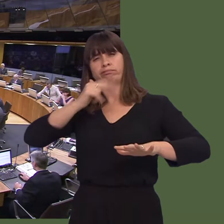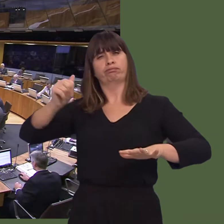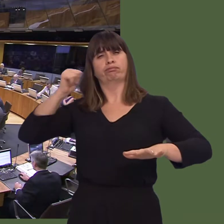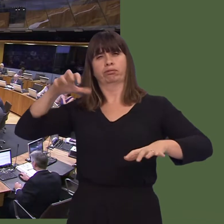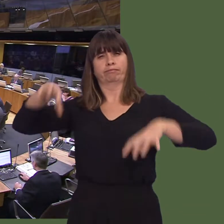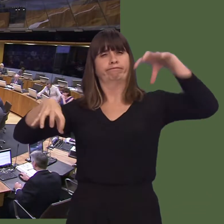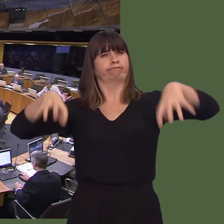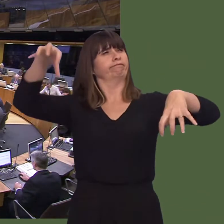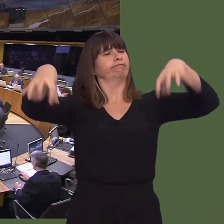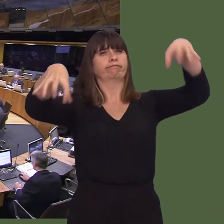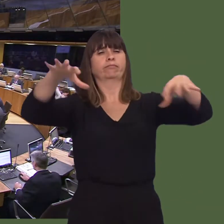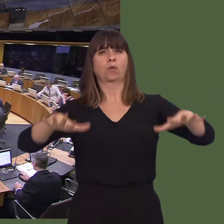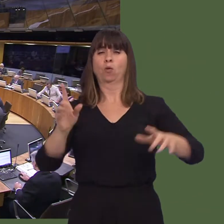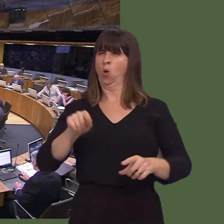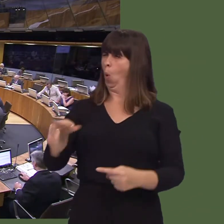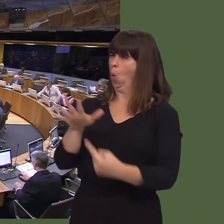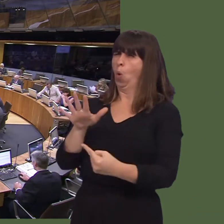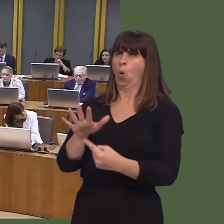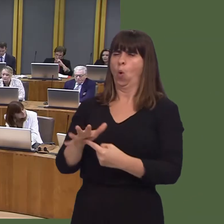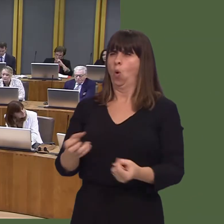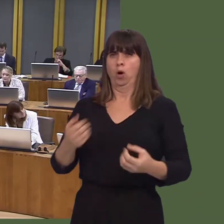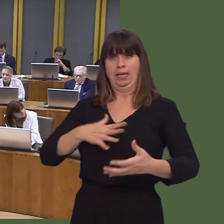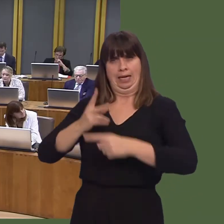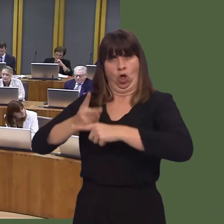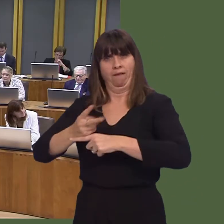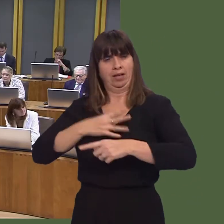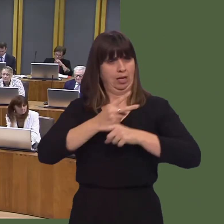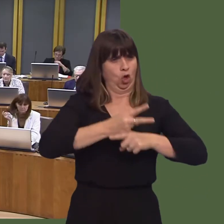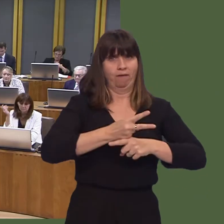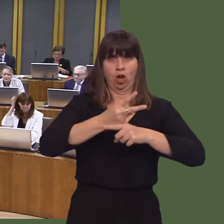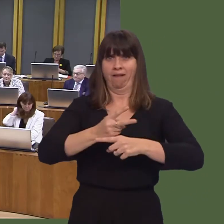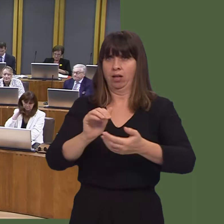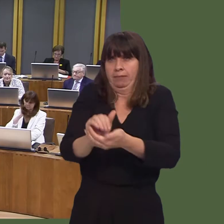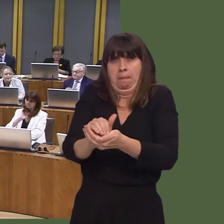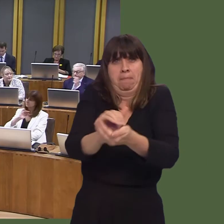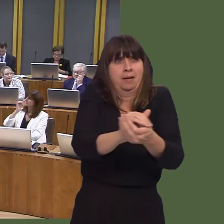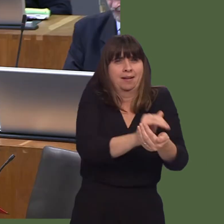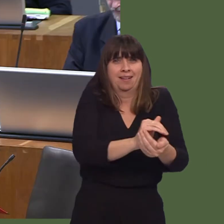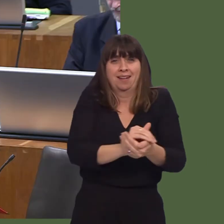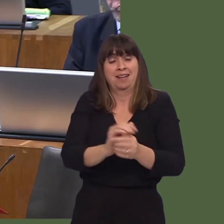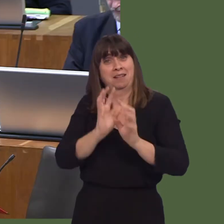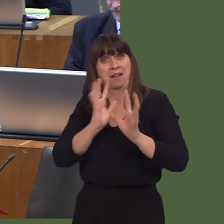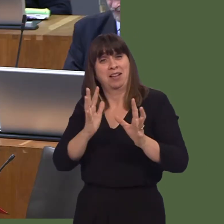to the character of communities and deserve our support and protection. We are delighted at today's announcement that the slate landscape of north Wales will be